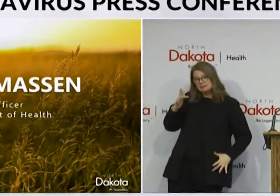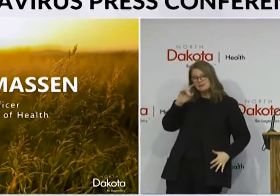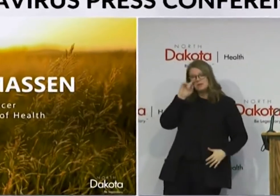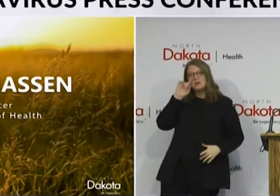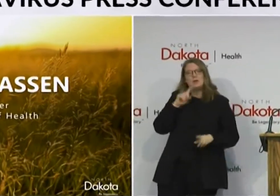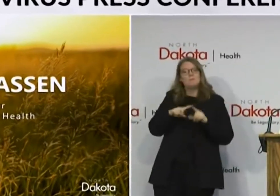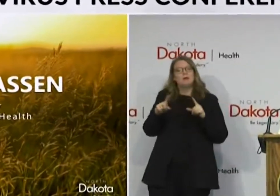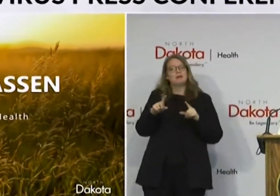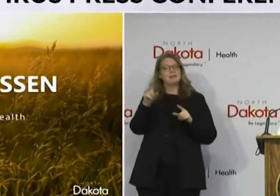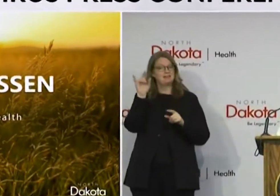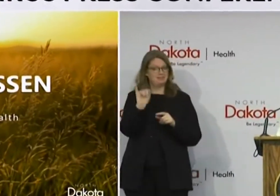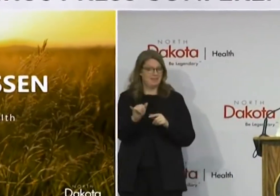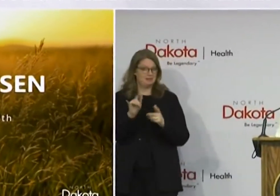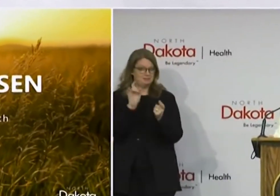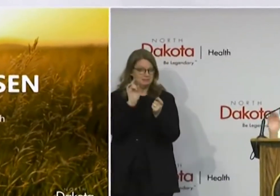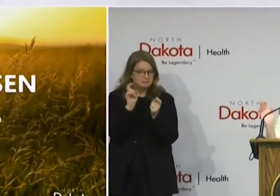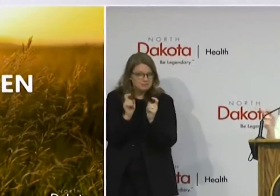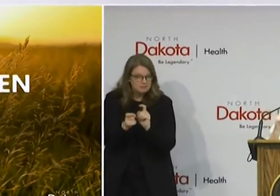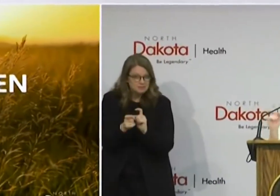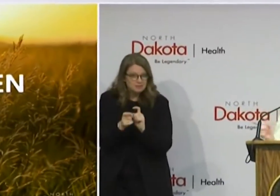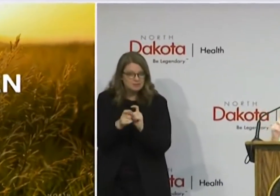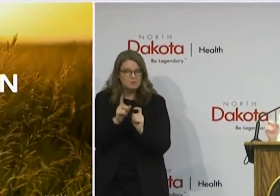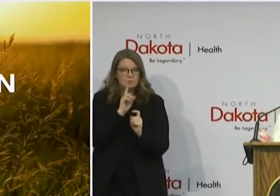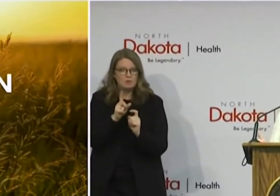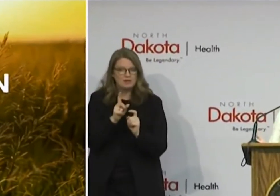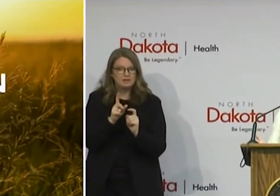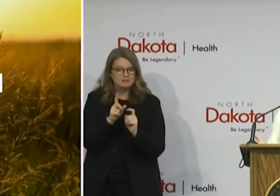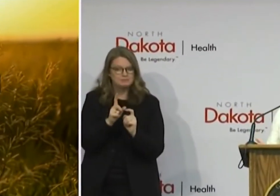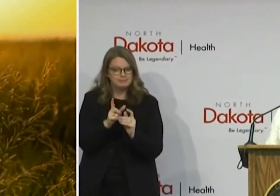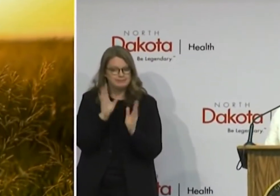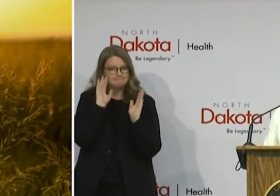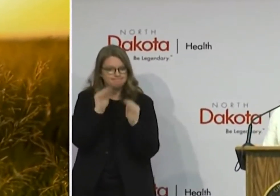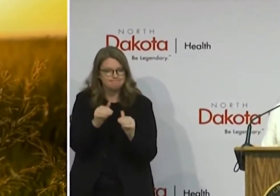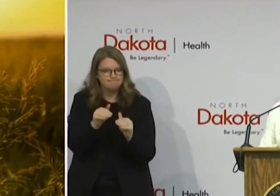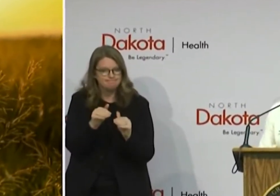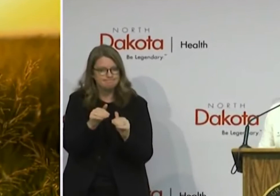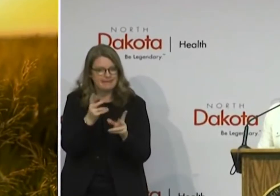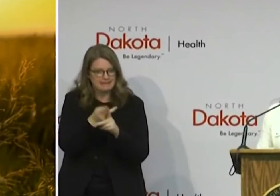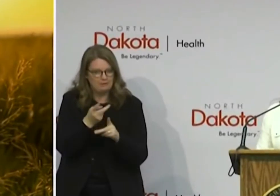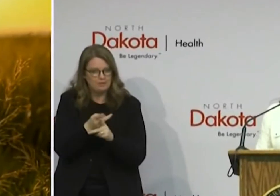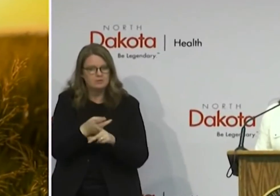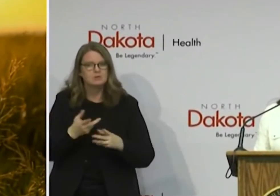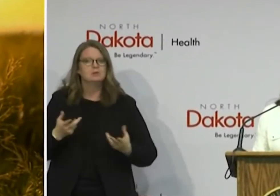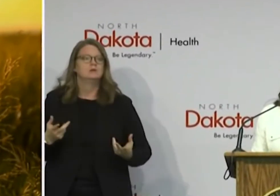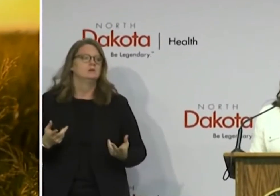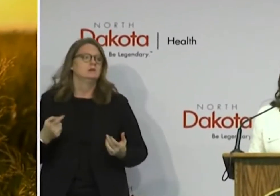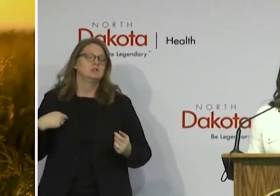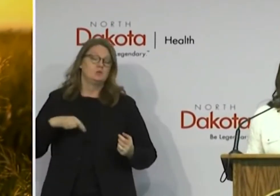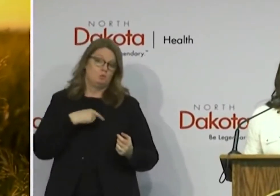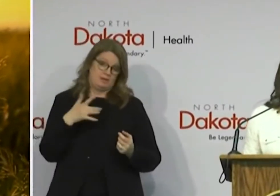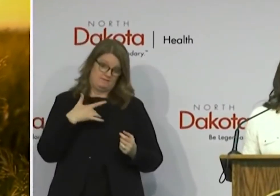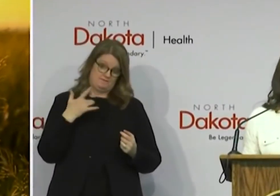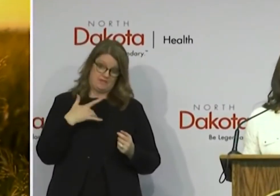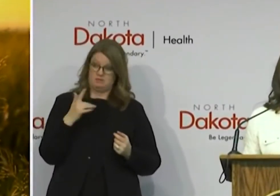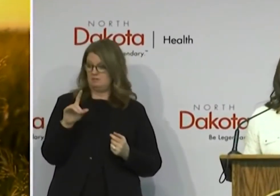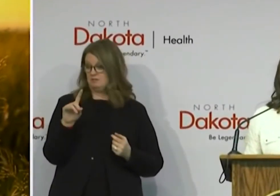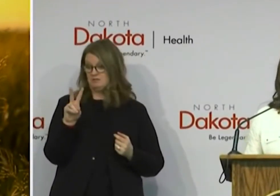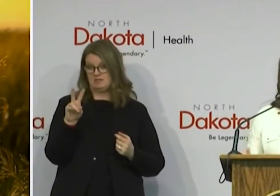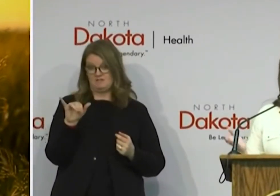LAB DIRECTOR, N.D. DEPT. OF HEALTH): "WE SEE THIS WITH OTHER ILLNESSES BUT WE WANT TO PAY PARTICULAR ATTENTION TO THOSE THAT COULD POTENTIALLY THREATEN DURING THIS PANDEMIC." PUBLIC HEALTH DIRECTOR DR. CHRISTIE